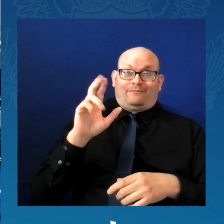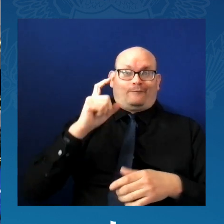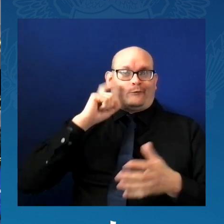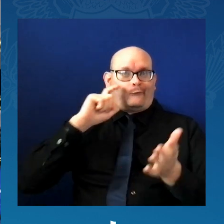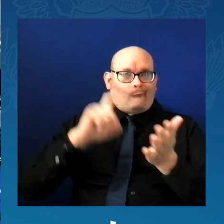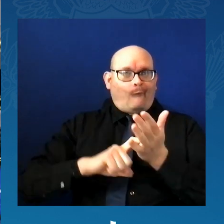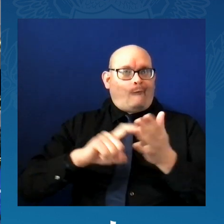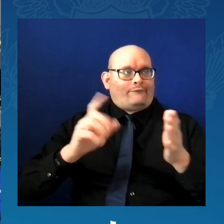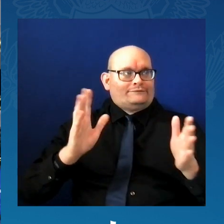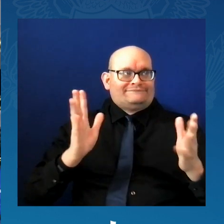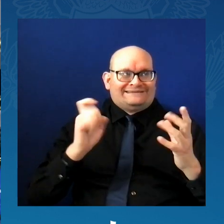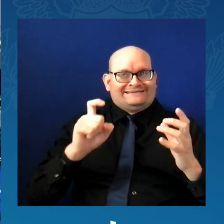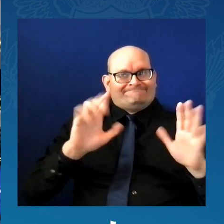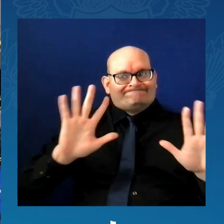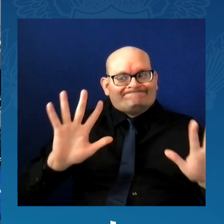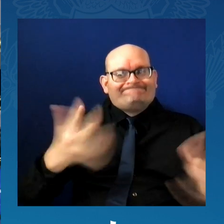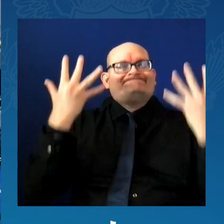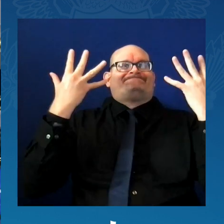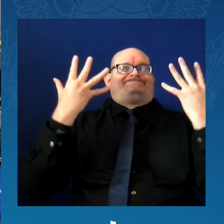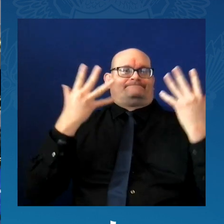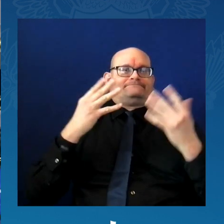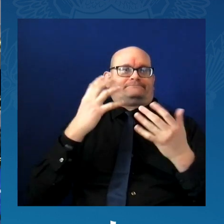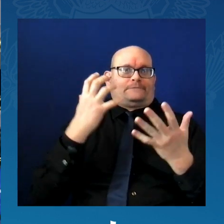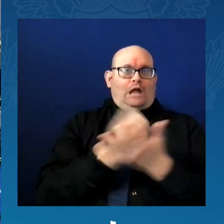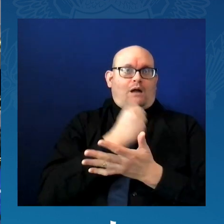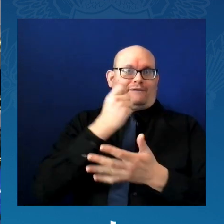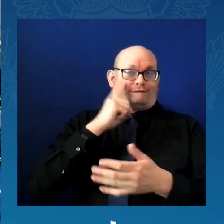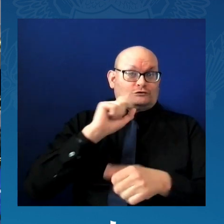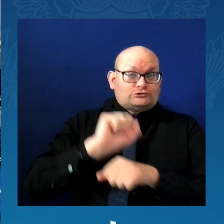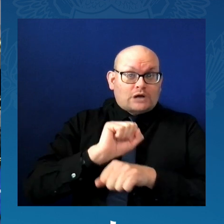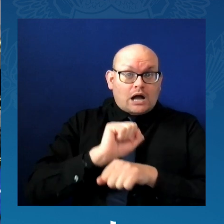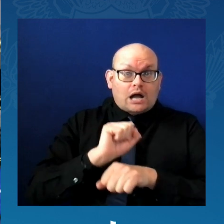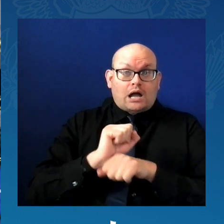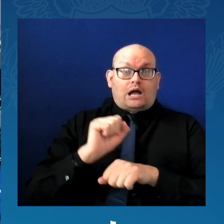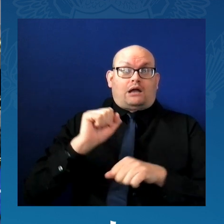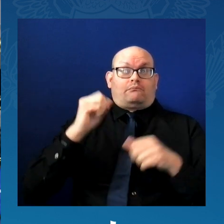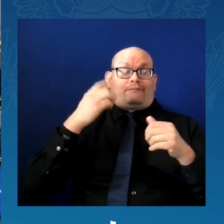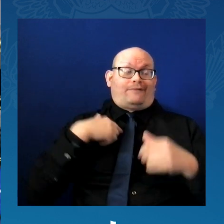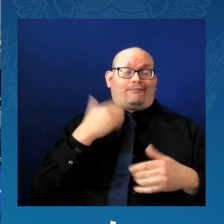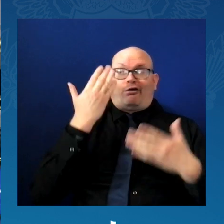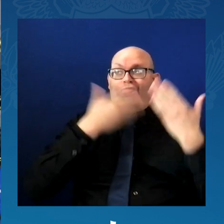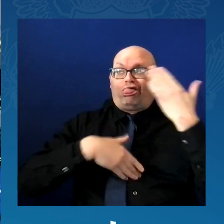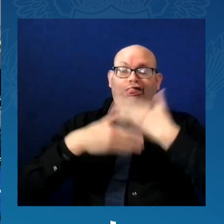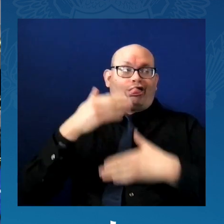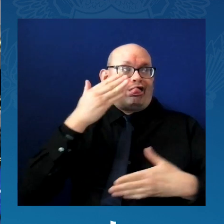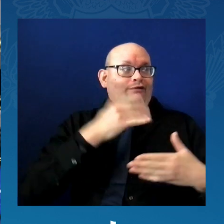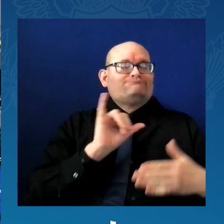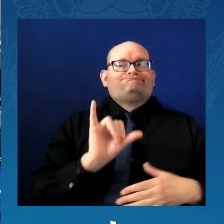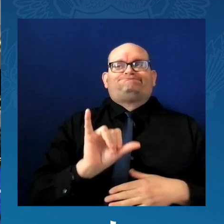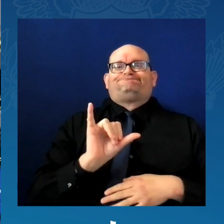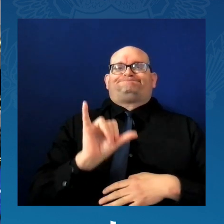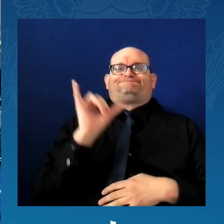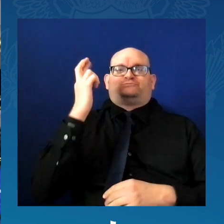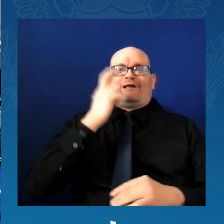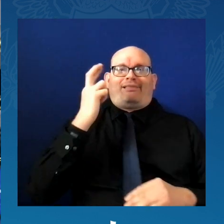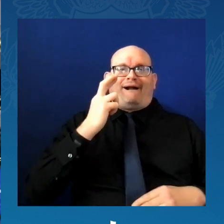have traditionally been overlooked and underserved for a long time. And we think of everyone from returning citizens to folks in rural communities